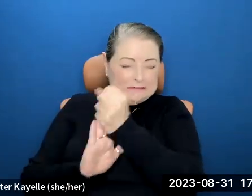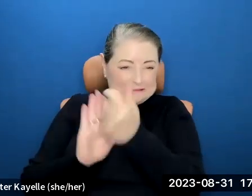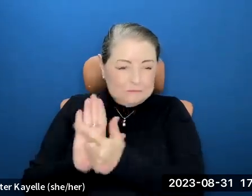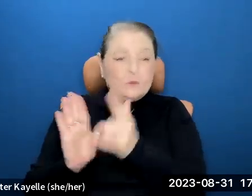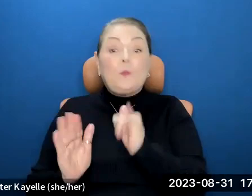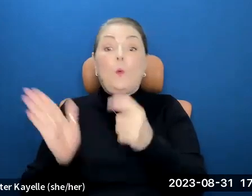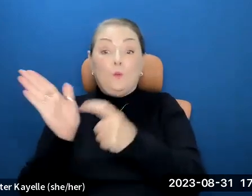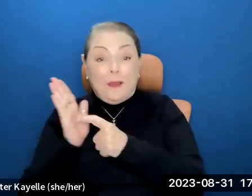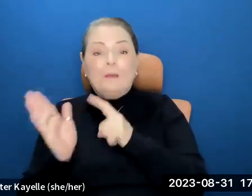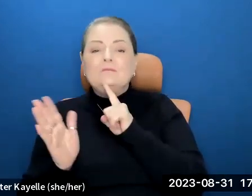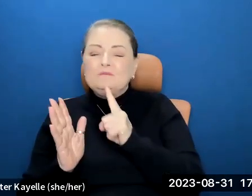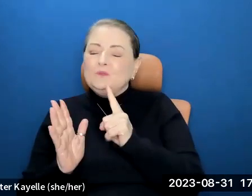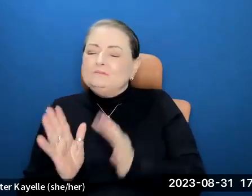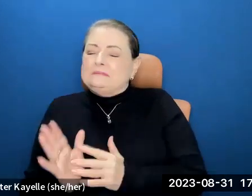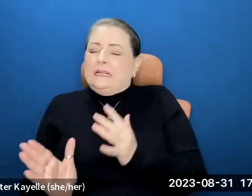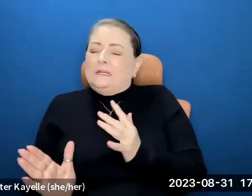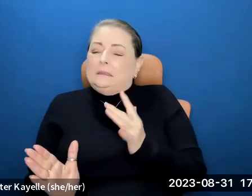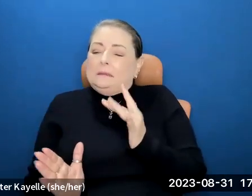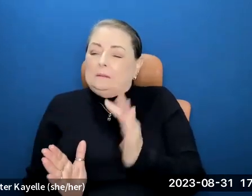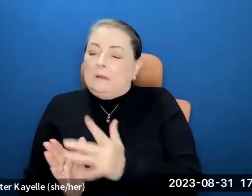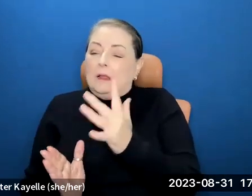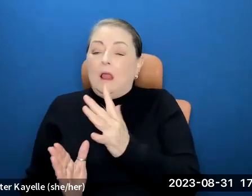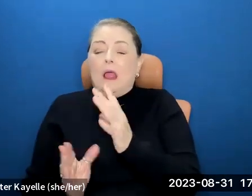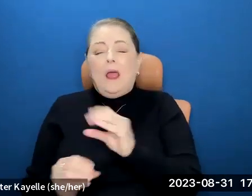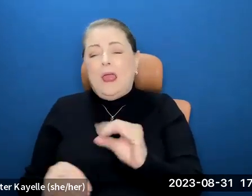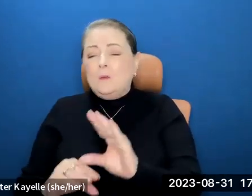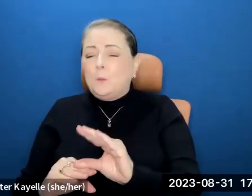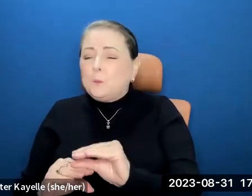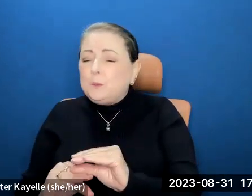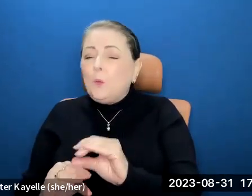are infrequent and there are free or low-cost options for completing them